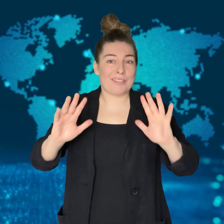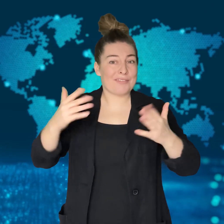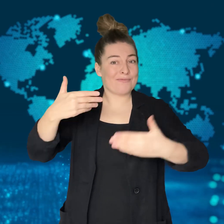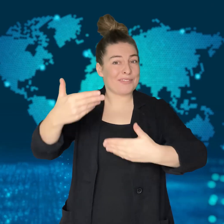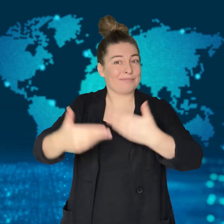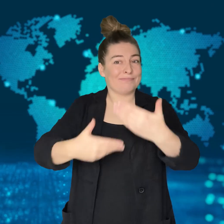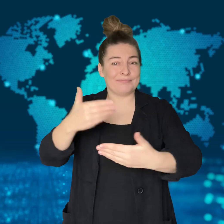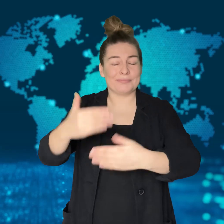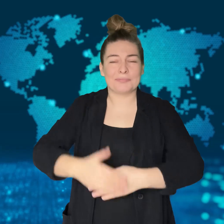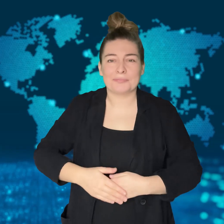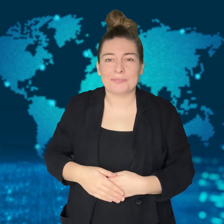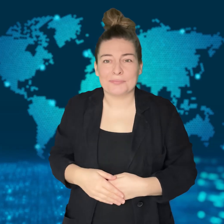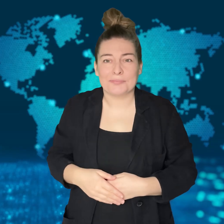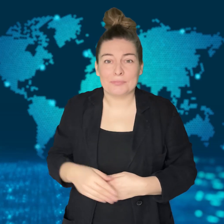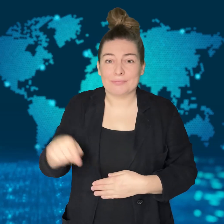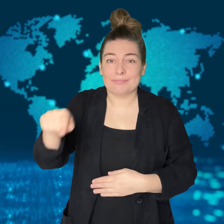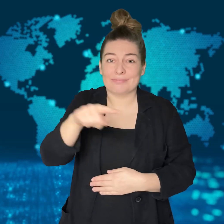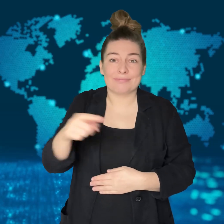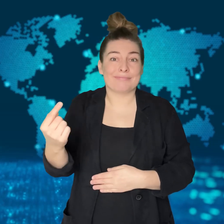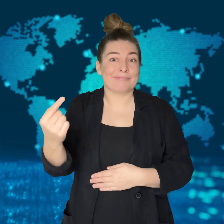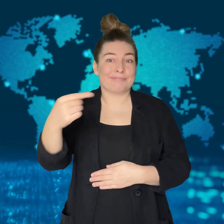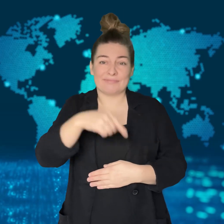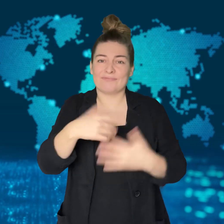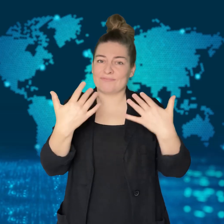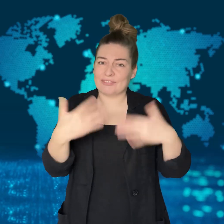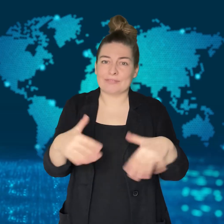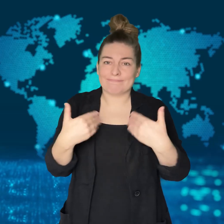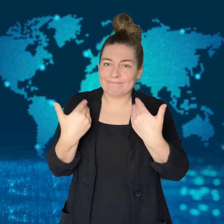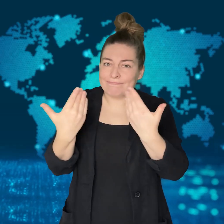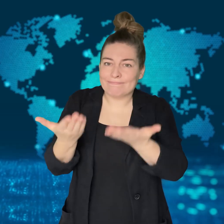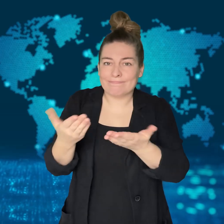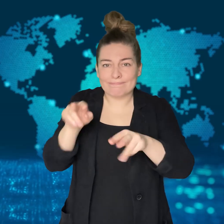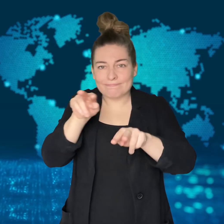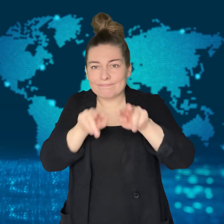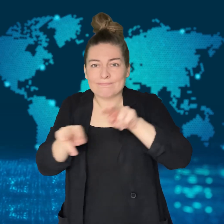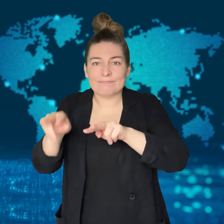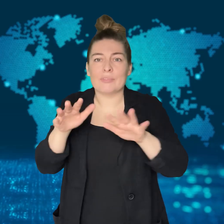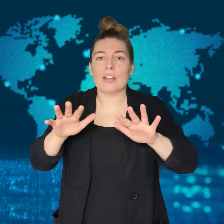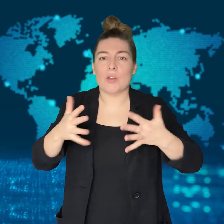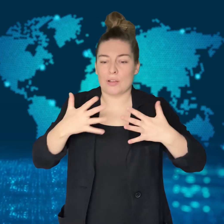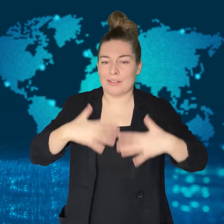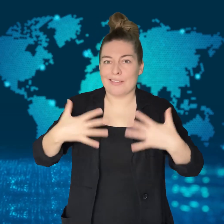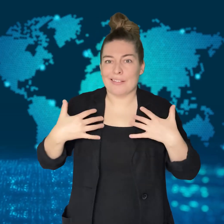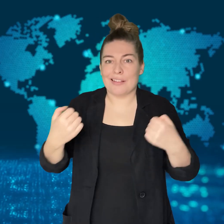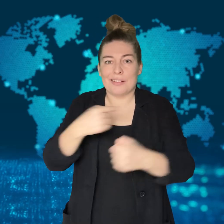the country as "free citizens." They have been given medical care